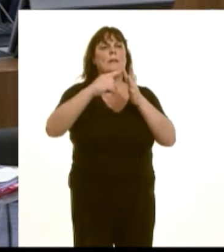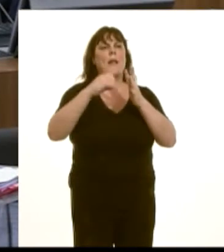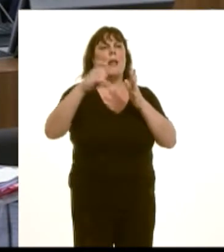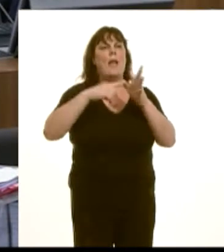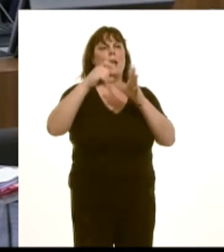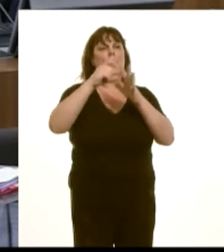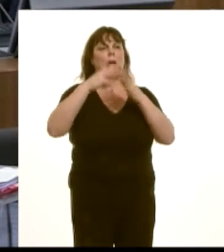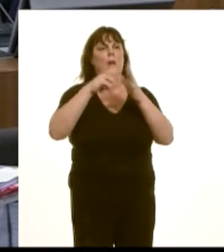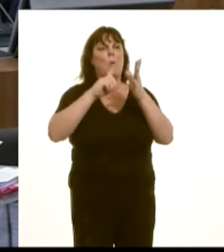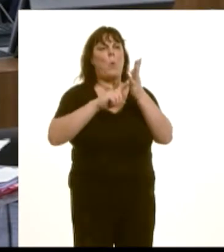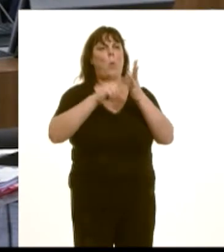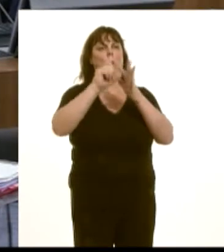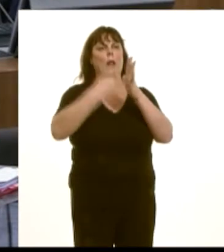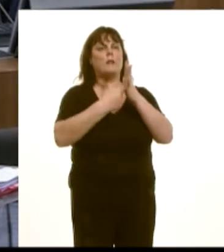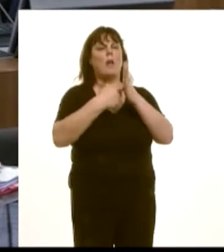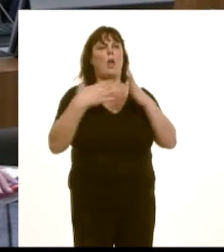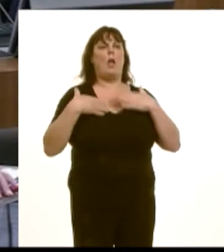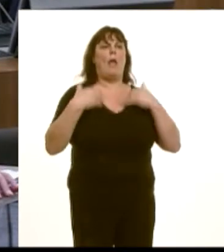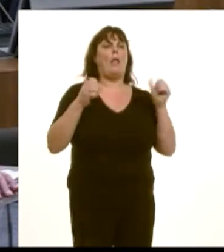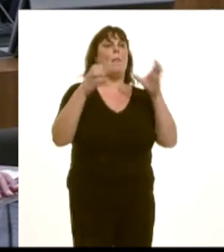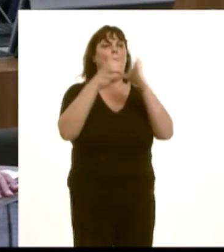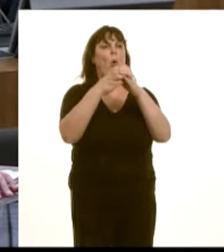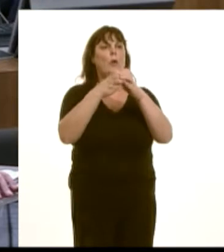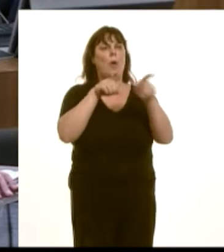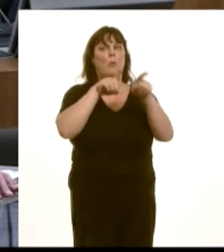short and longer-term actions to put these services on a sustainable basis.